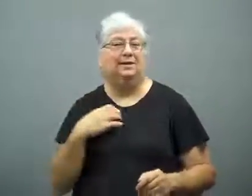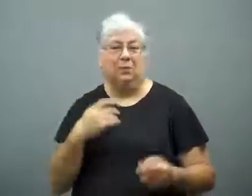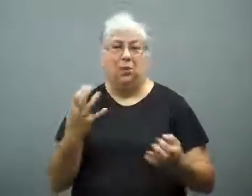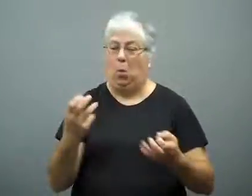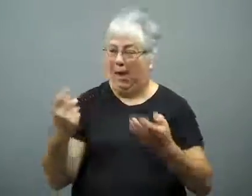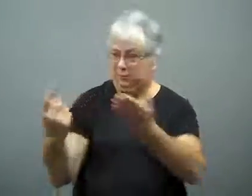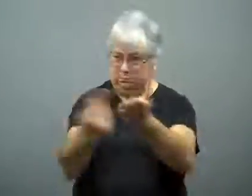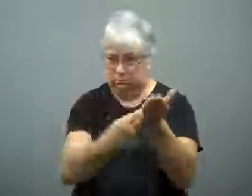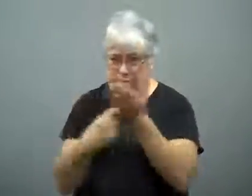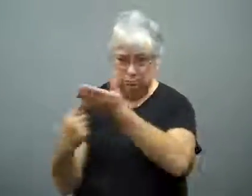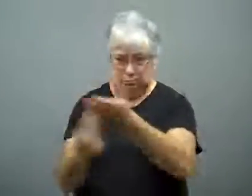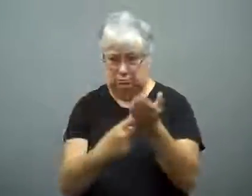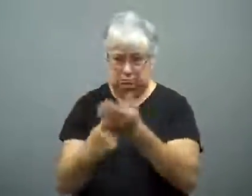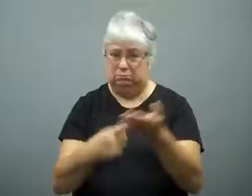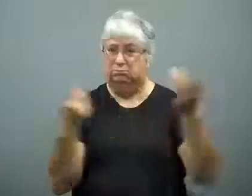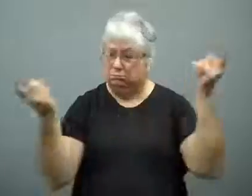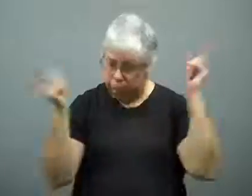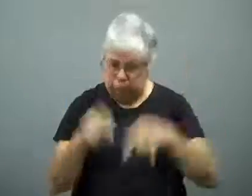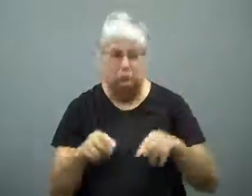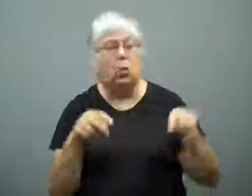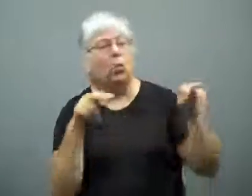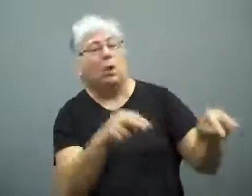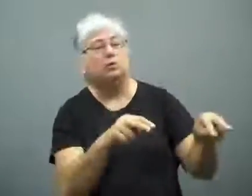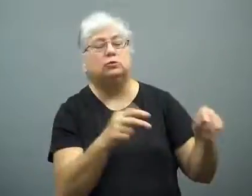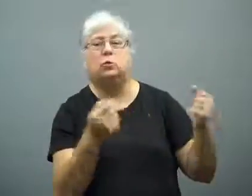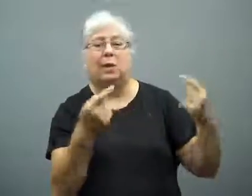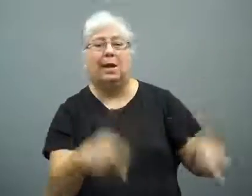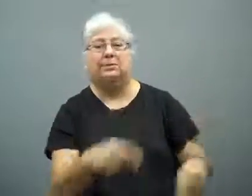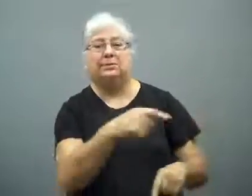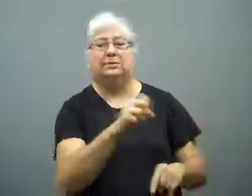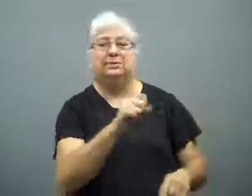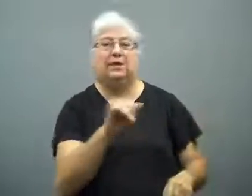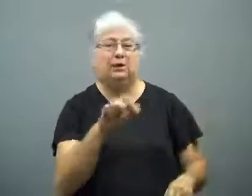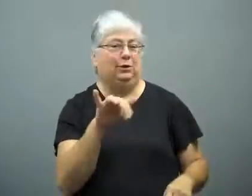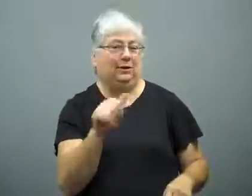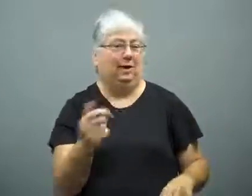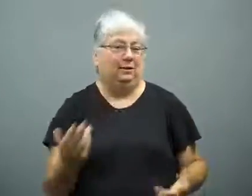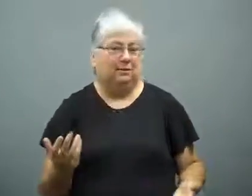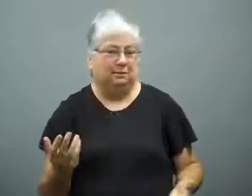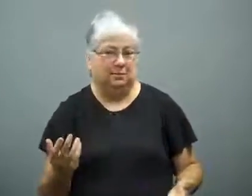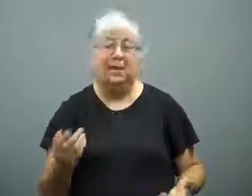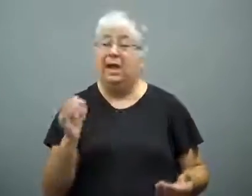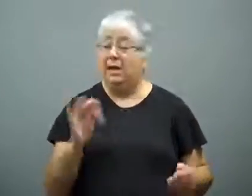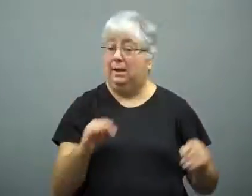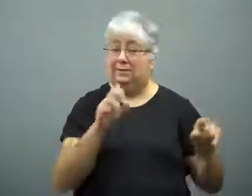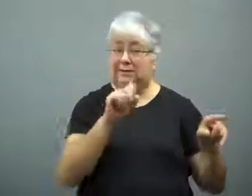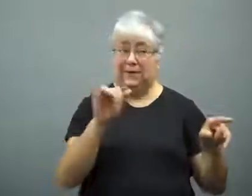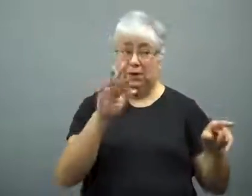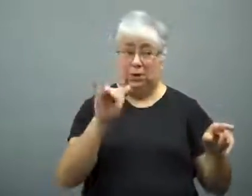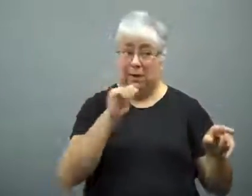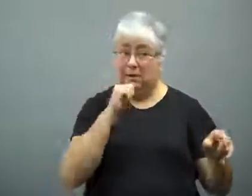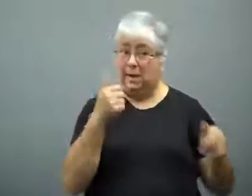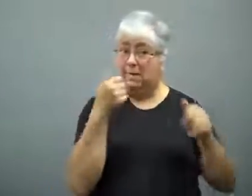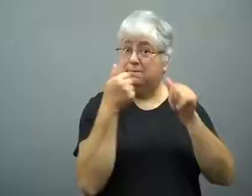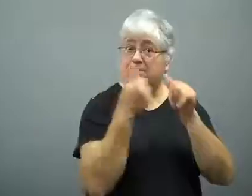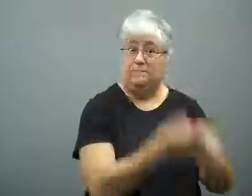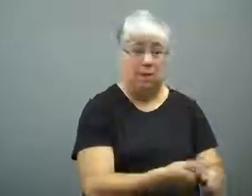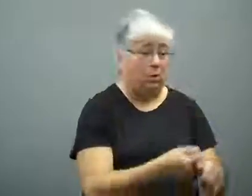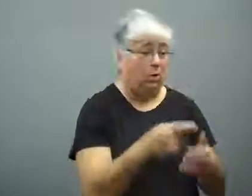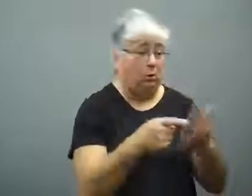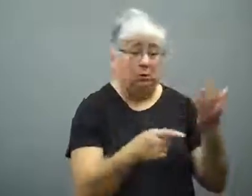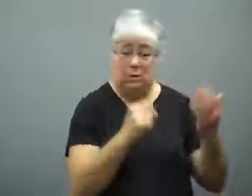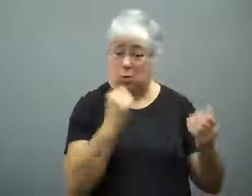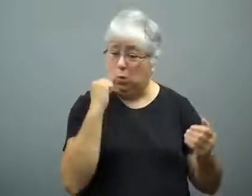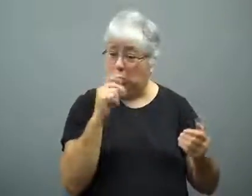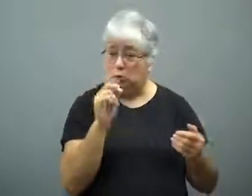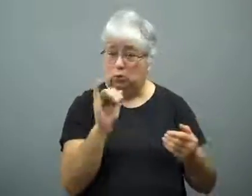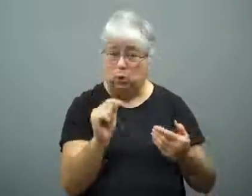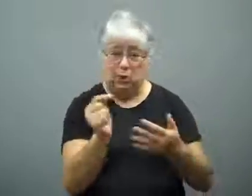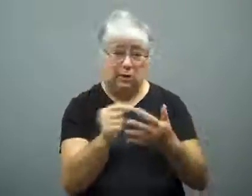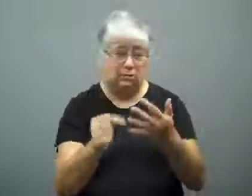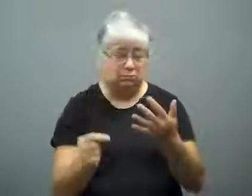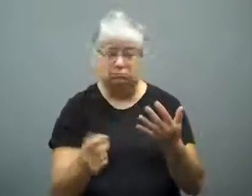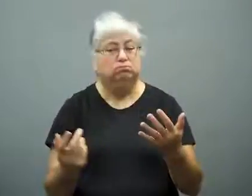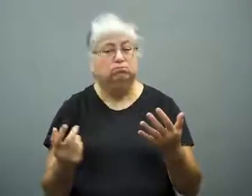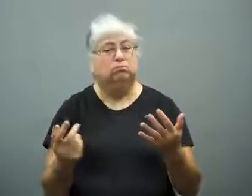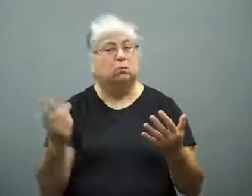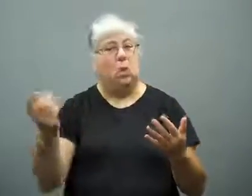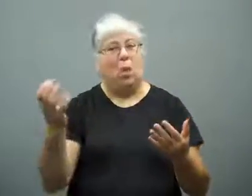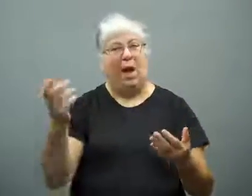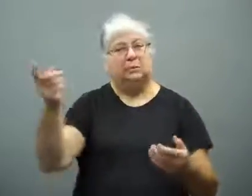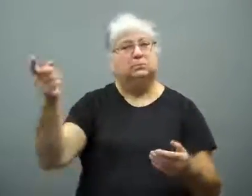They want the Security Council to oversee this inspection.